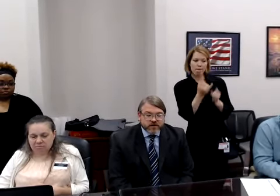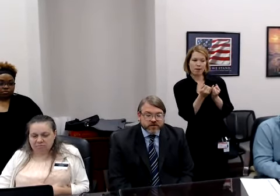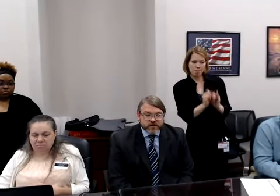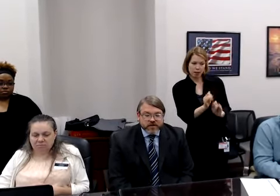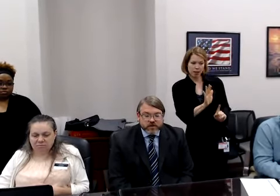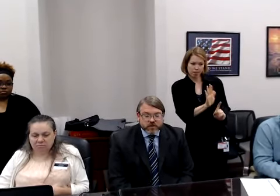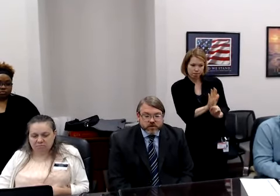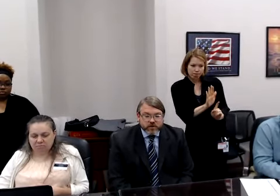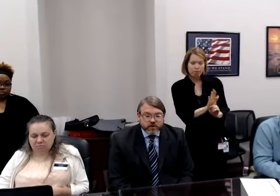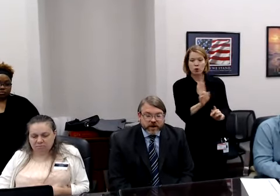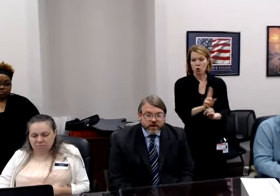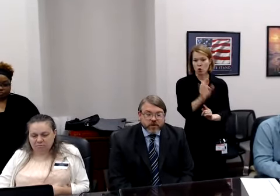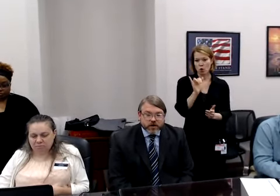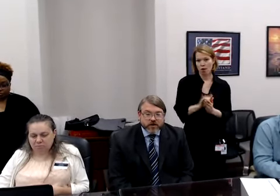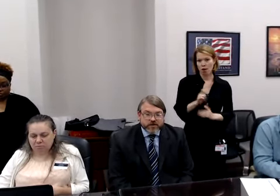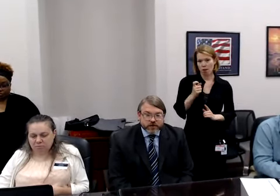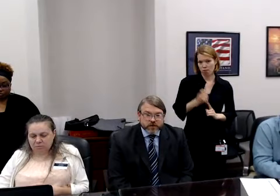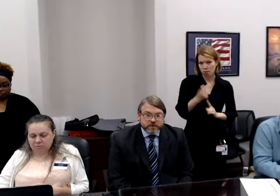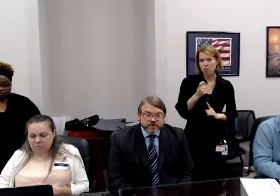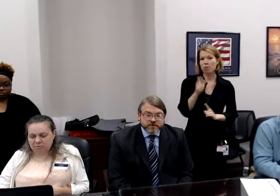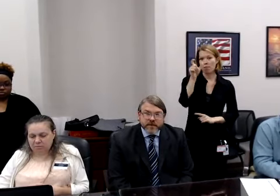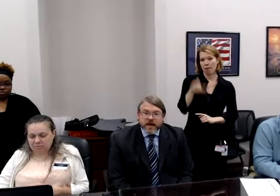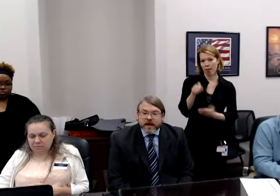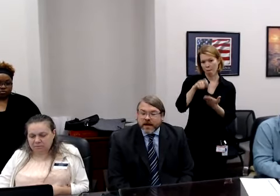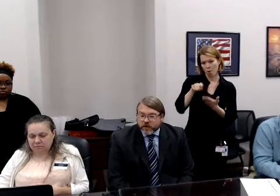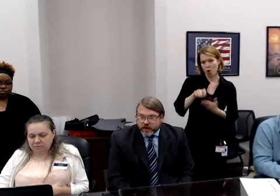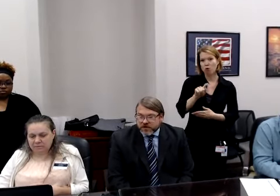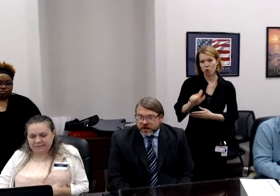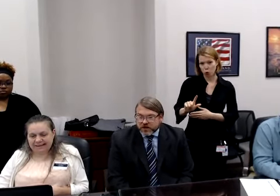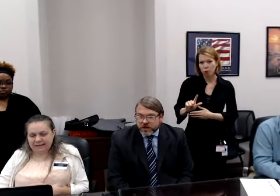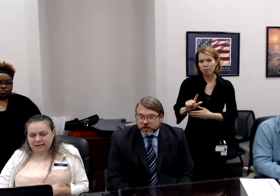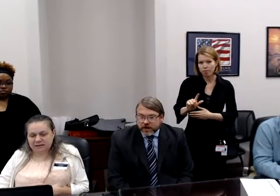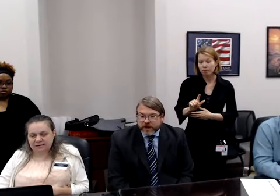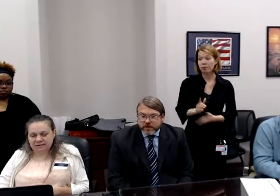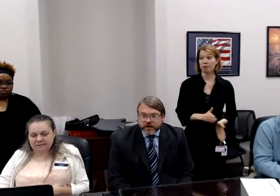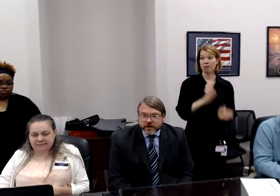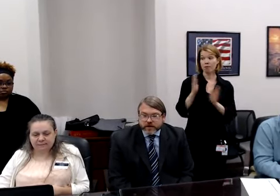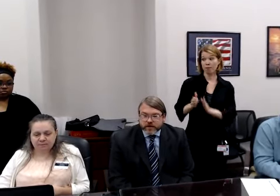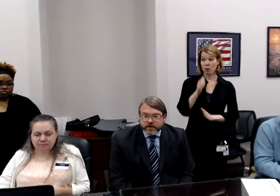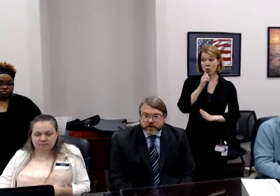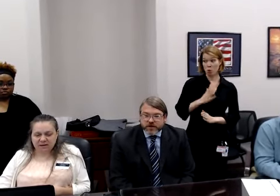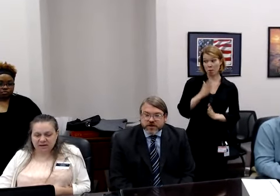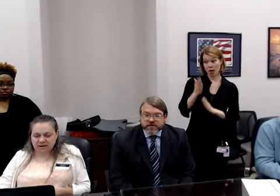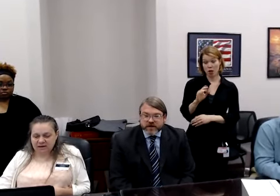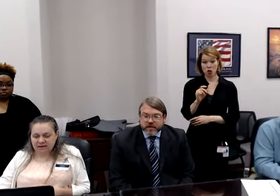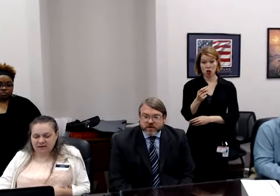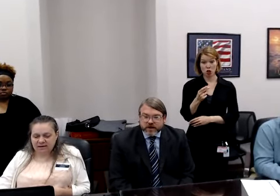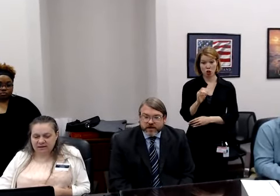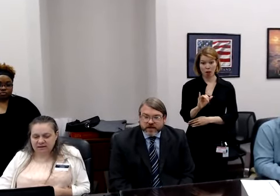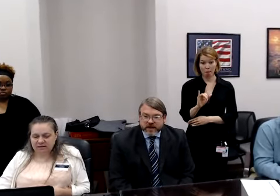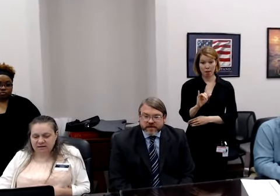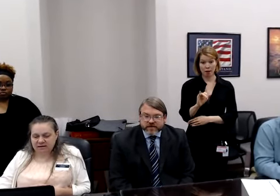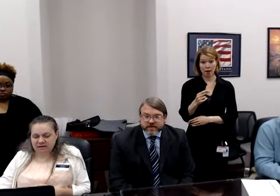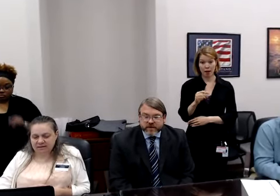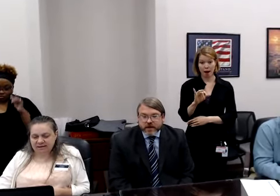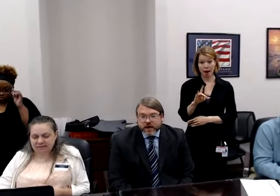using the new Remote Ballot Marking Tool. We have Shelbi Hindel here, she's the main plaintiff in the case.